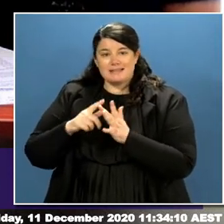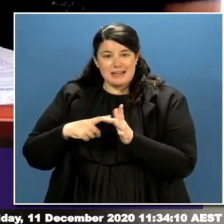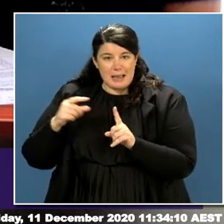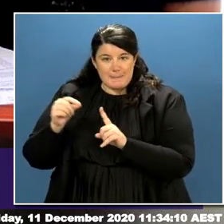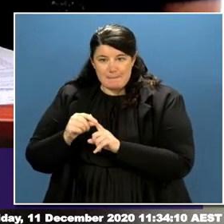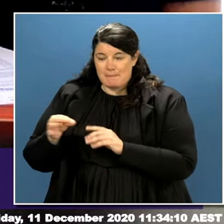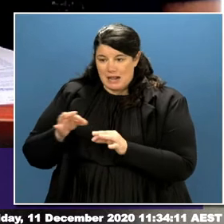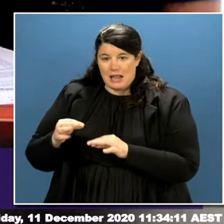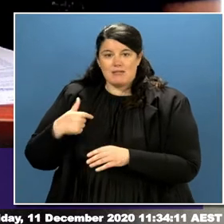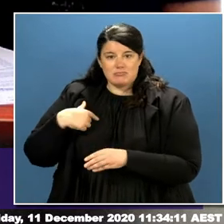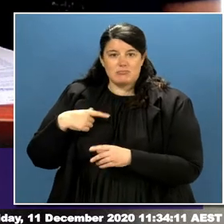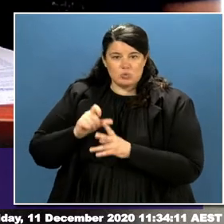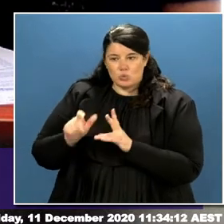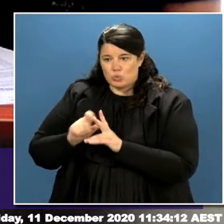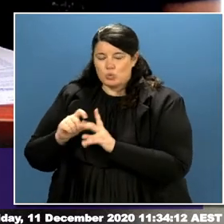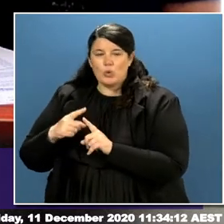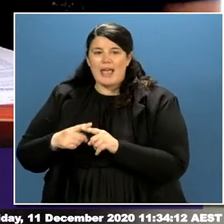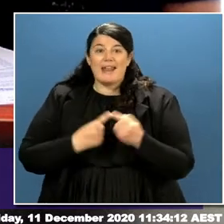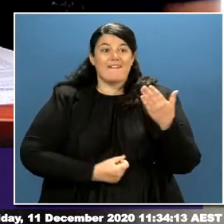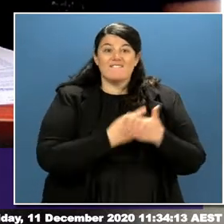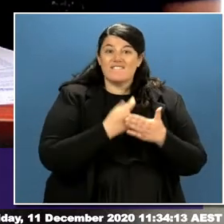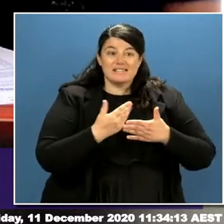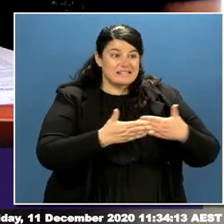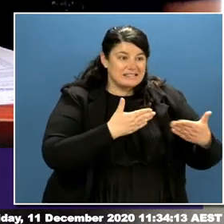in the events industry space.